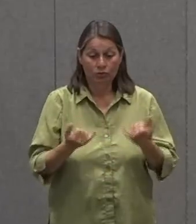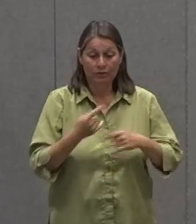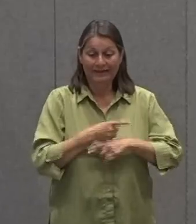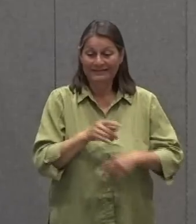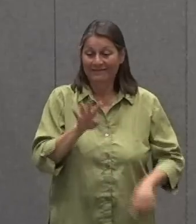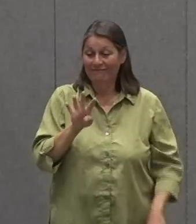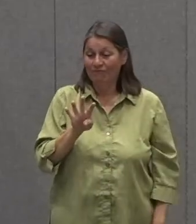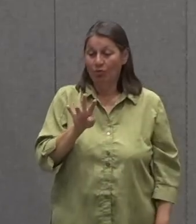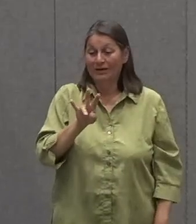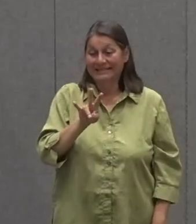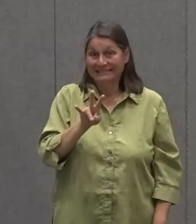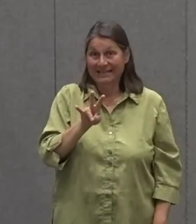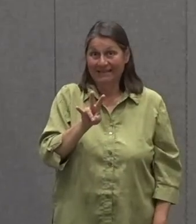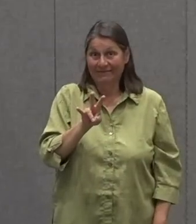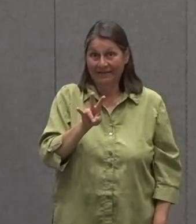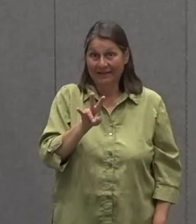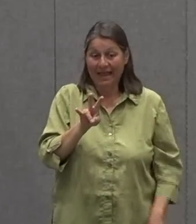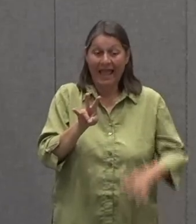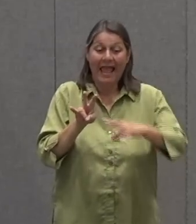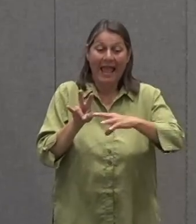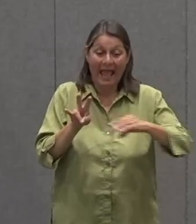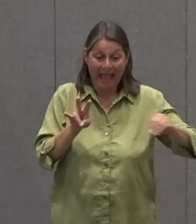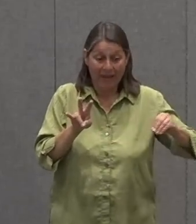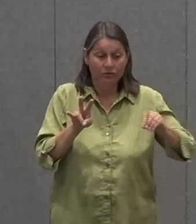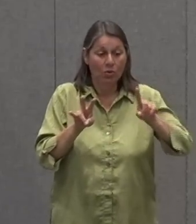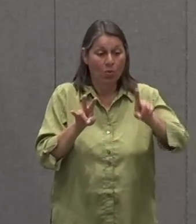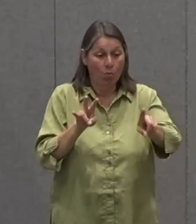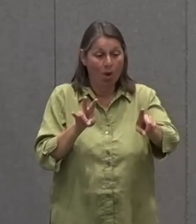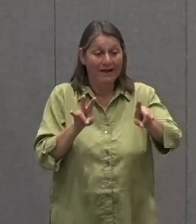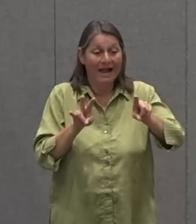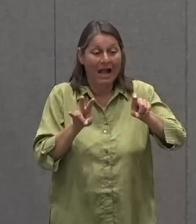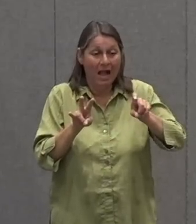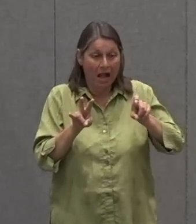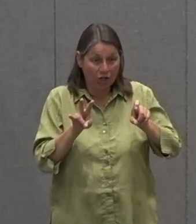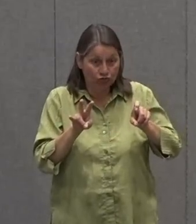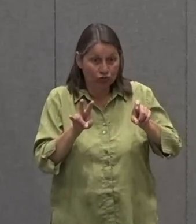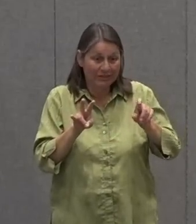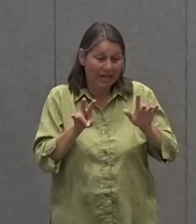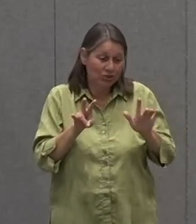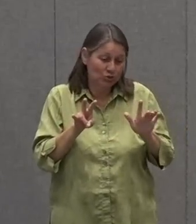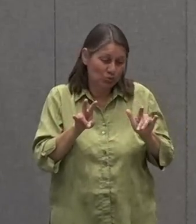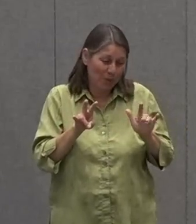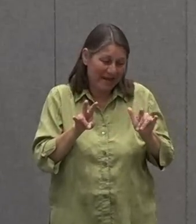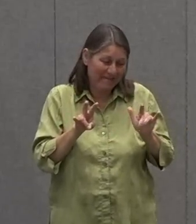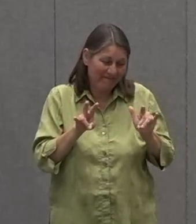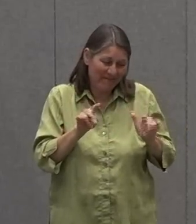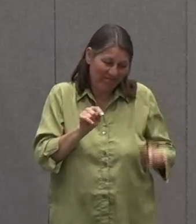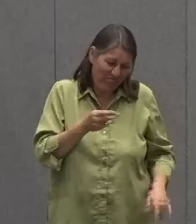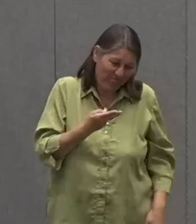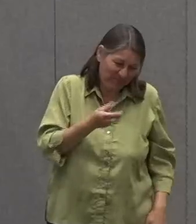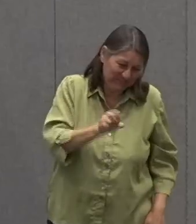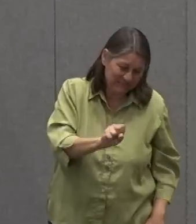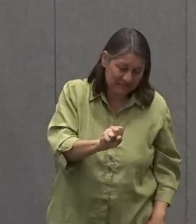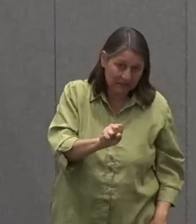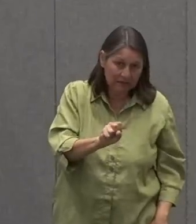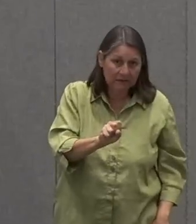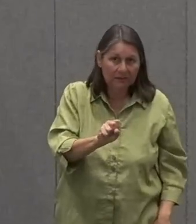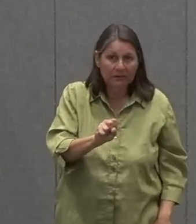and 100 25ths. Ooh, did I get some of you wet out there, because I really had to make sure